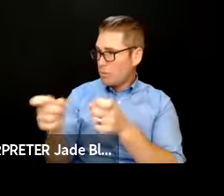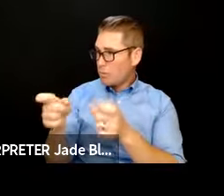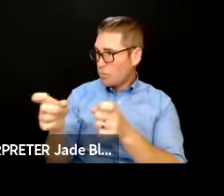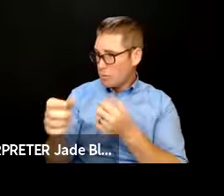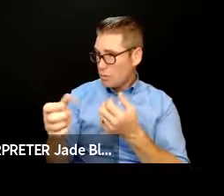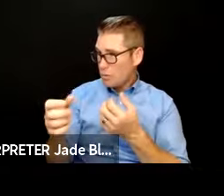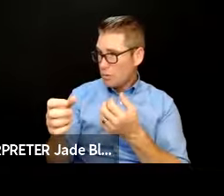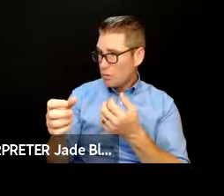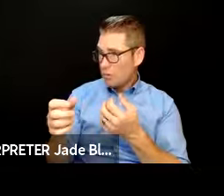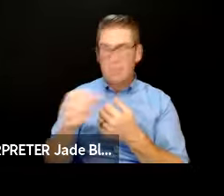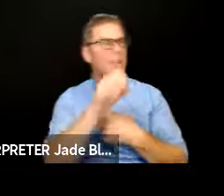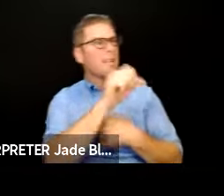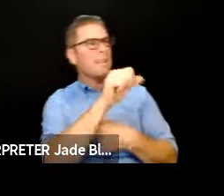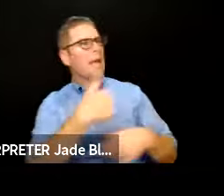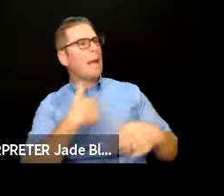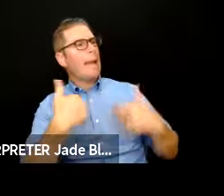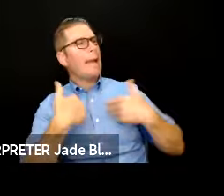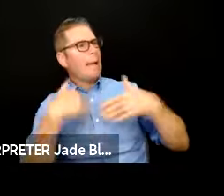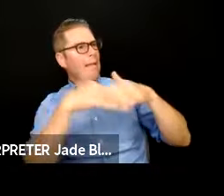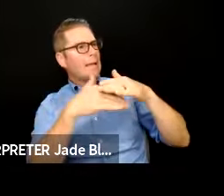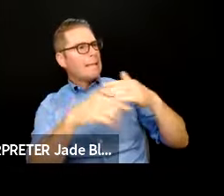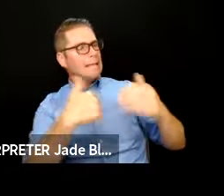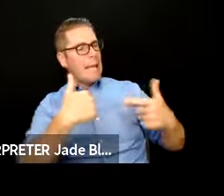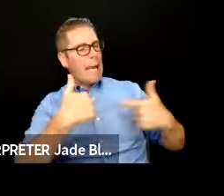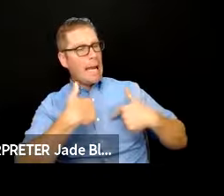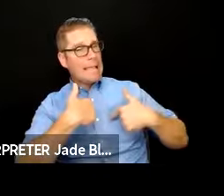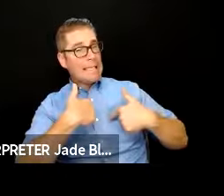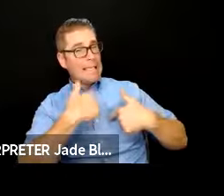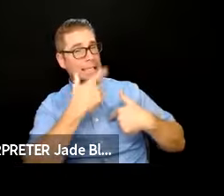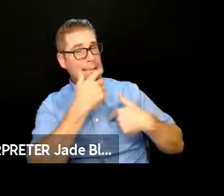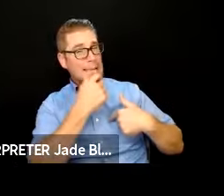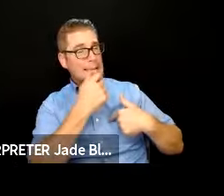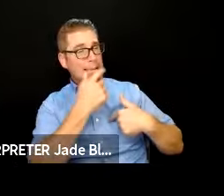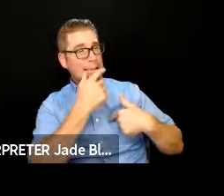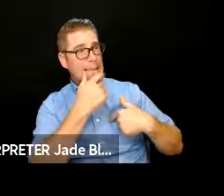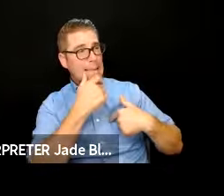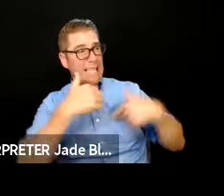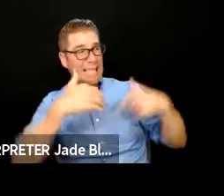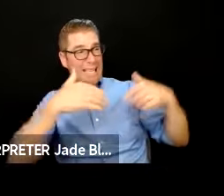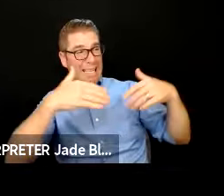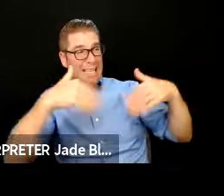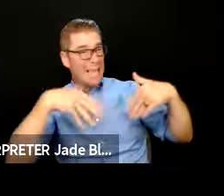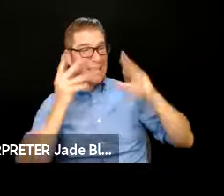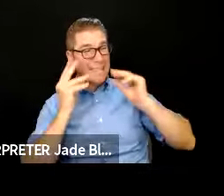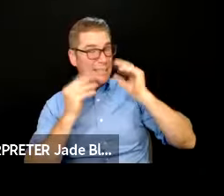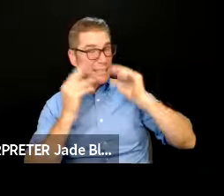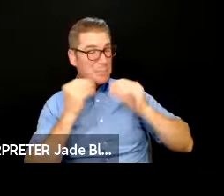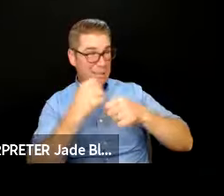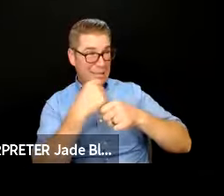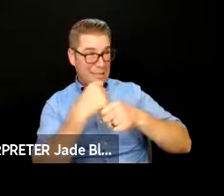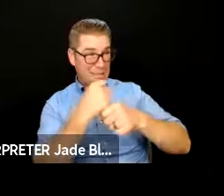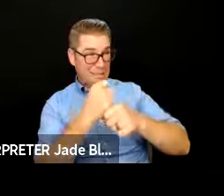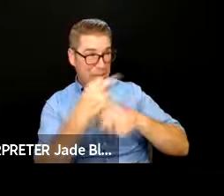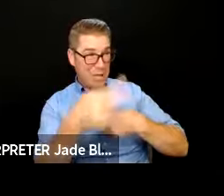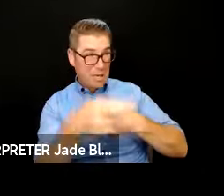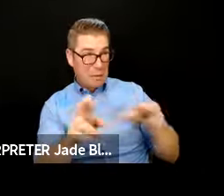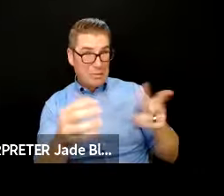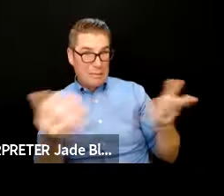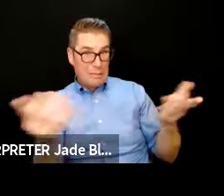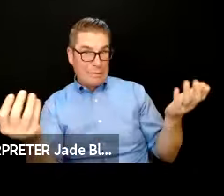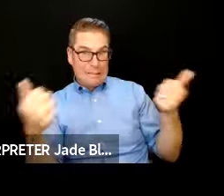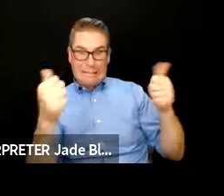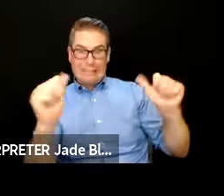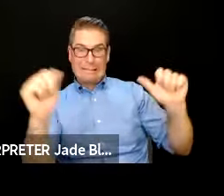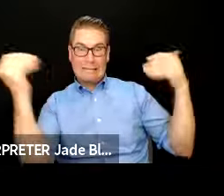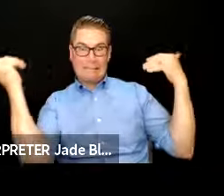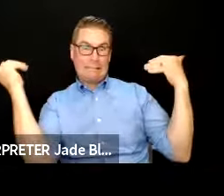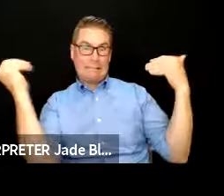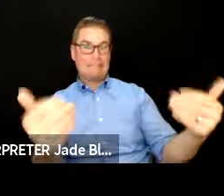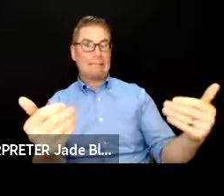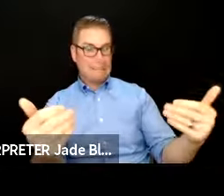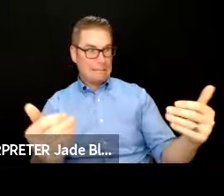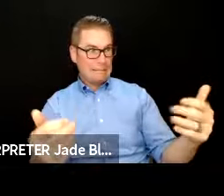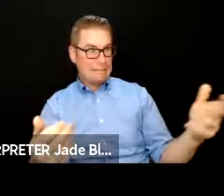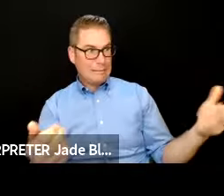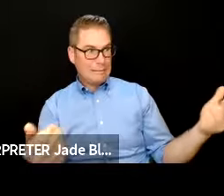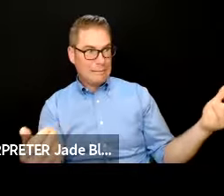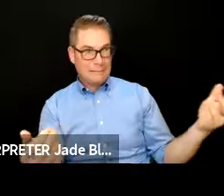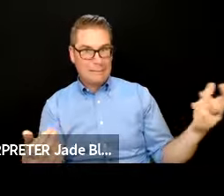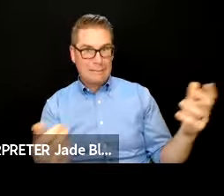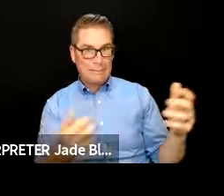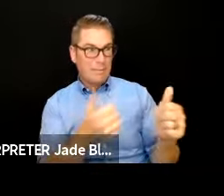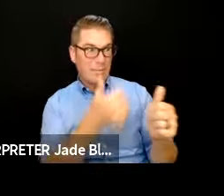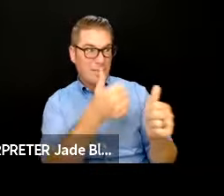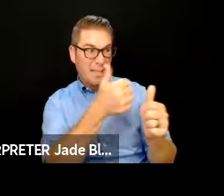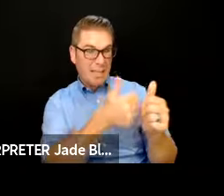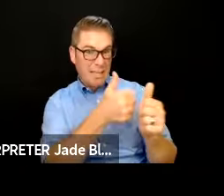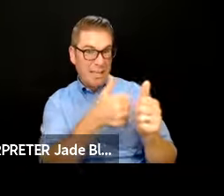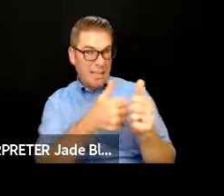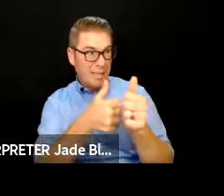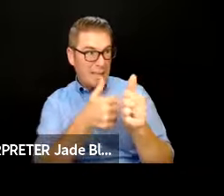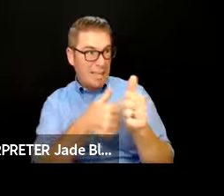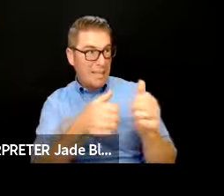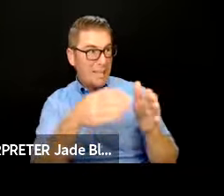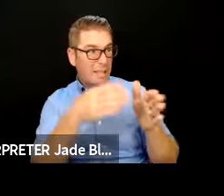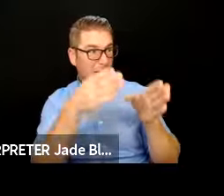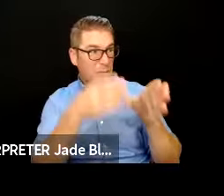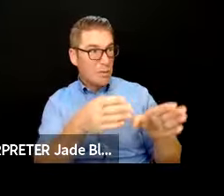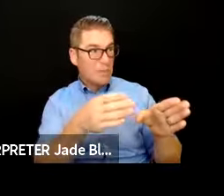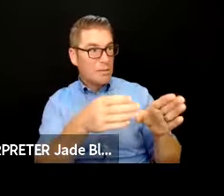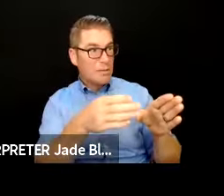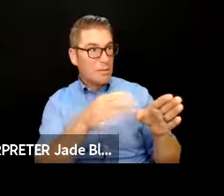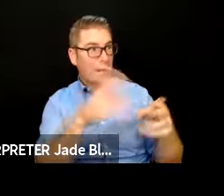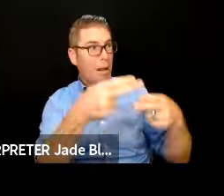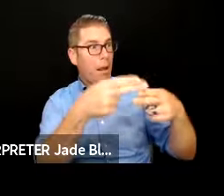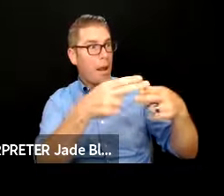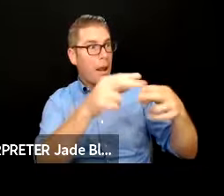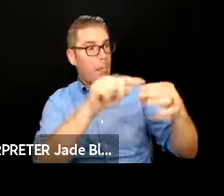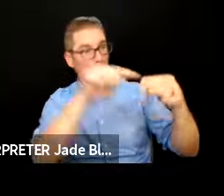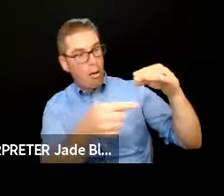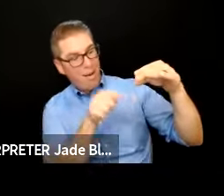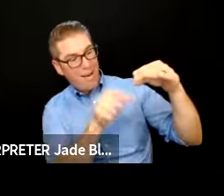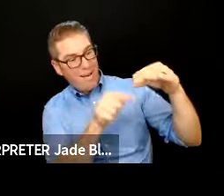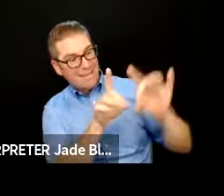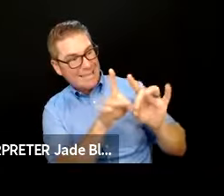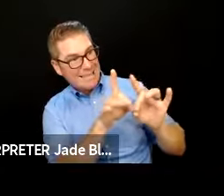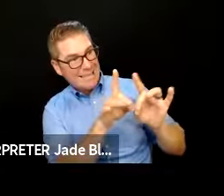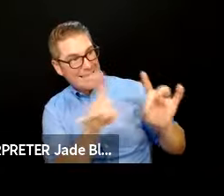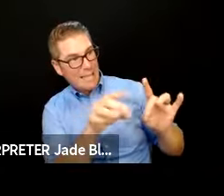Jodie were you working on that or do you have access